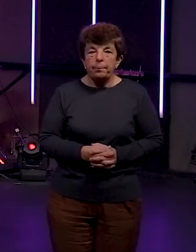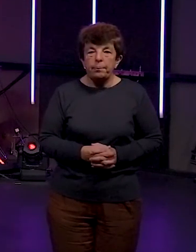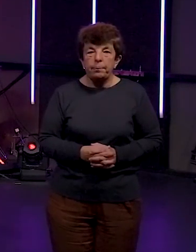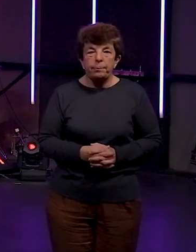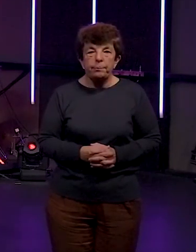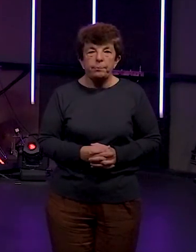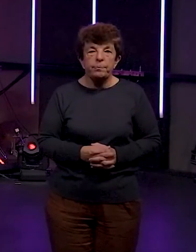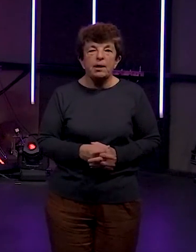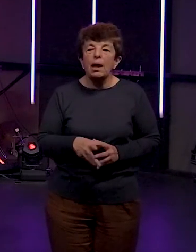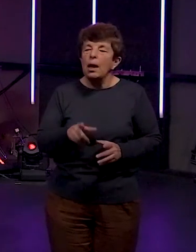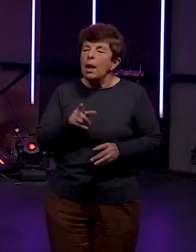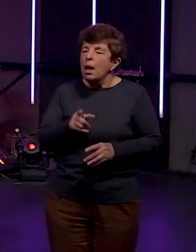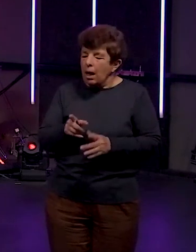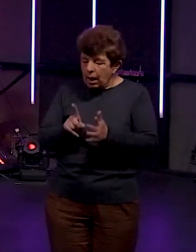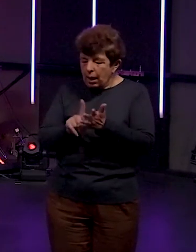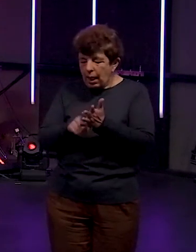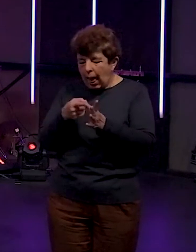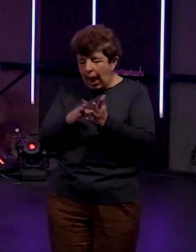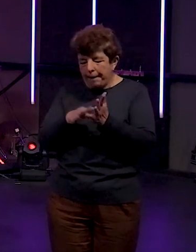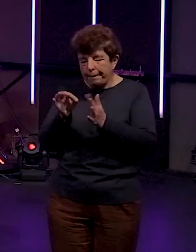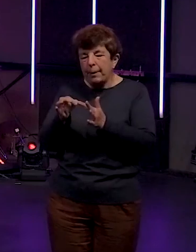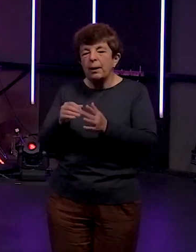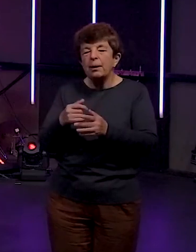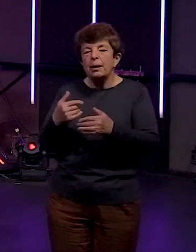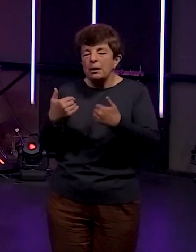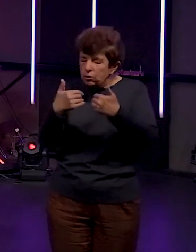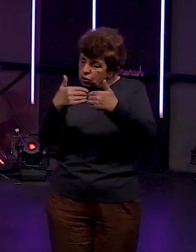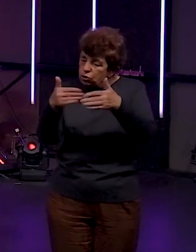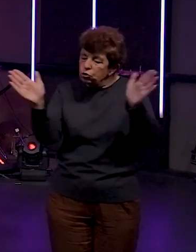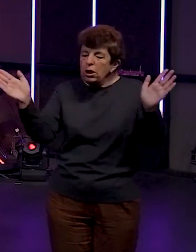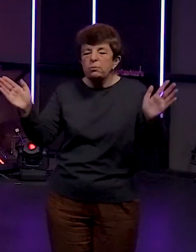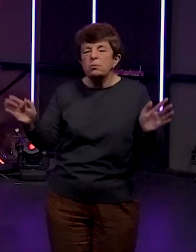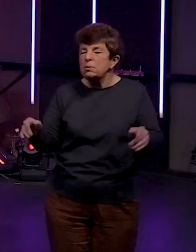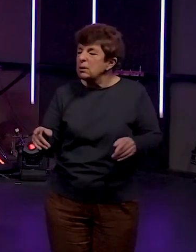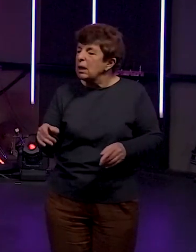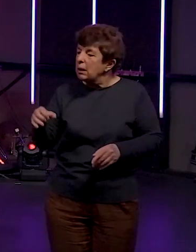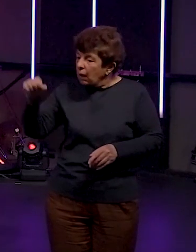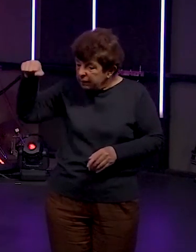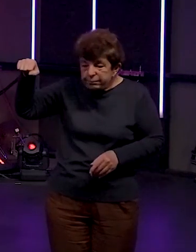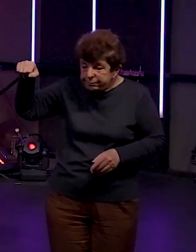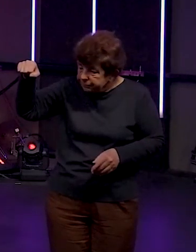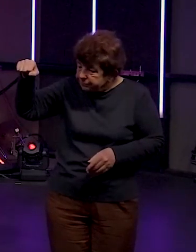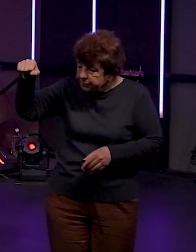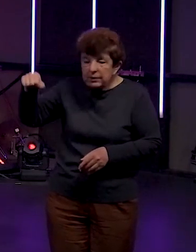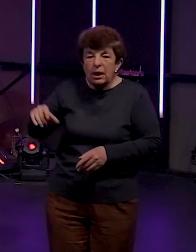A lamp of course gives out a general light. It's a lantern it's not a focus light